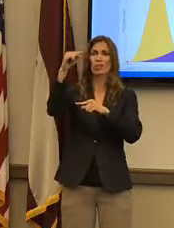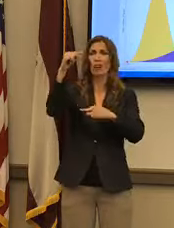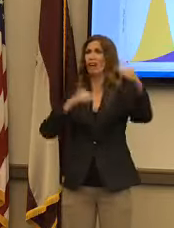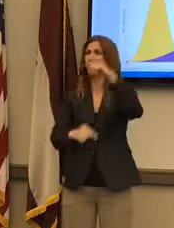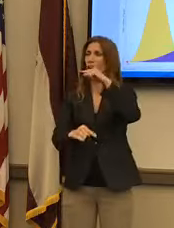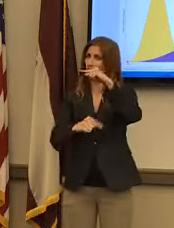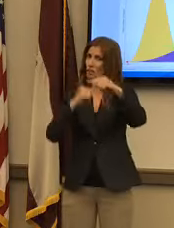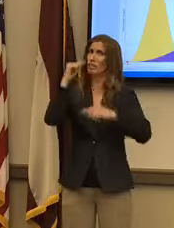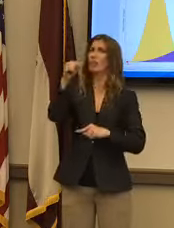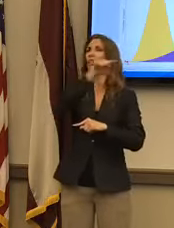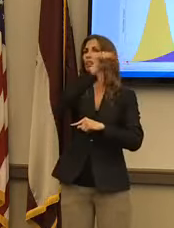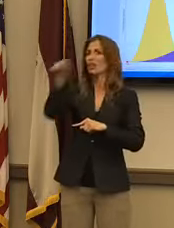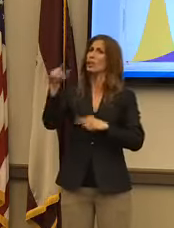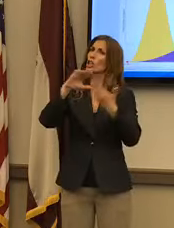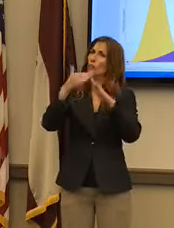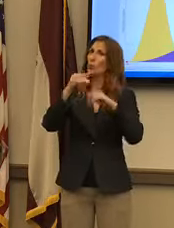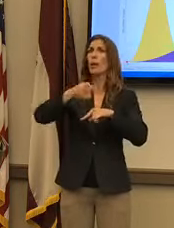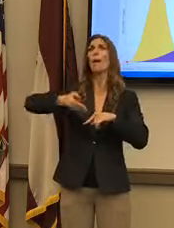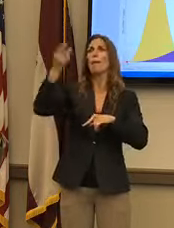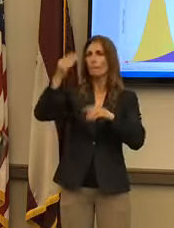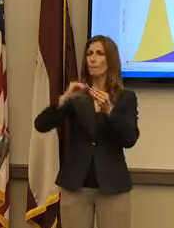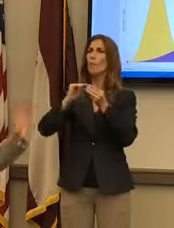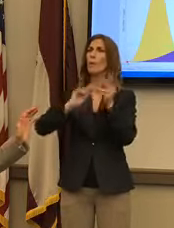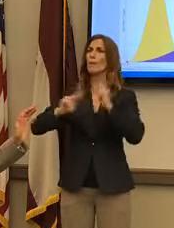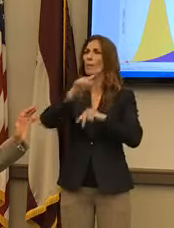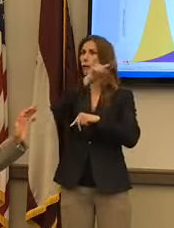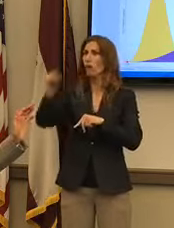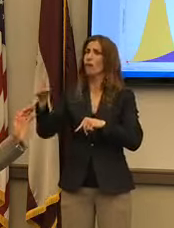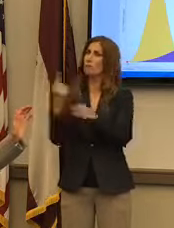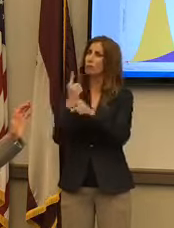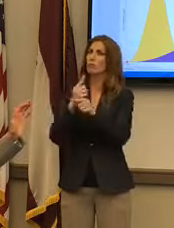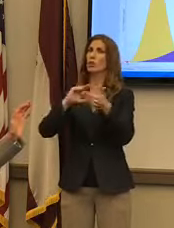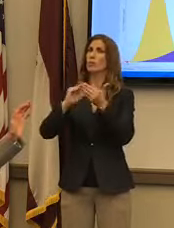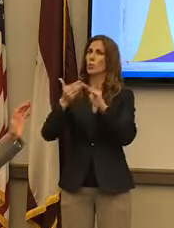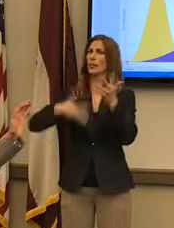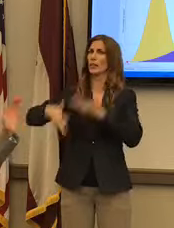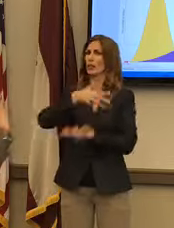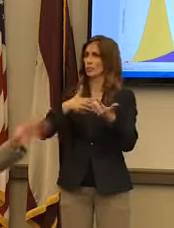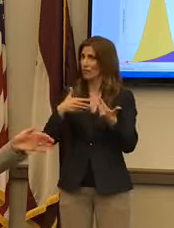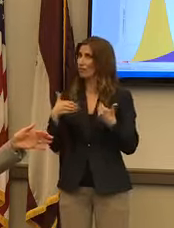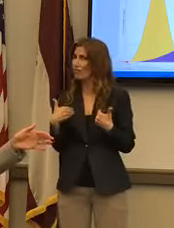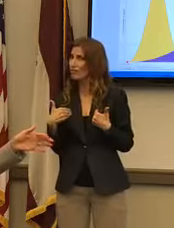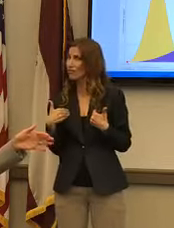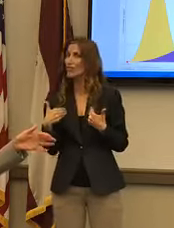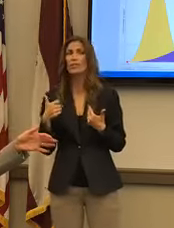so if this is this in no way lets the community off the hook